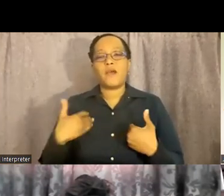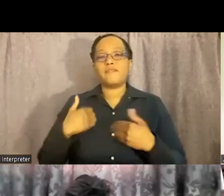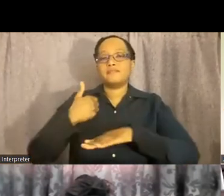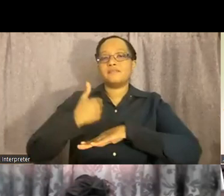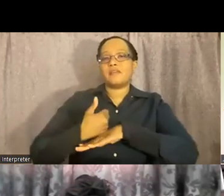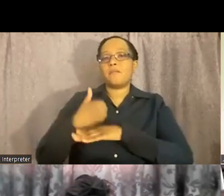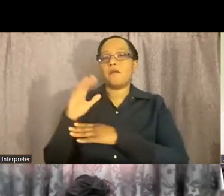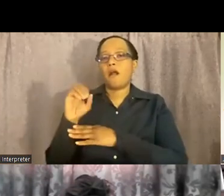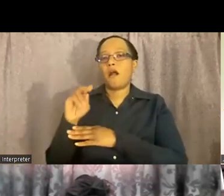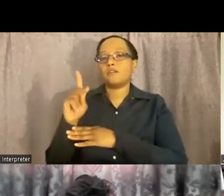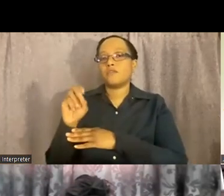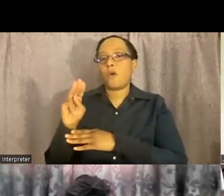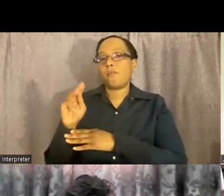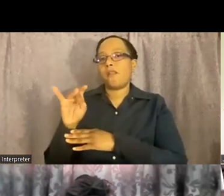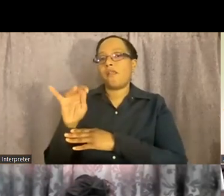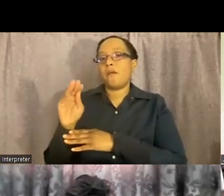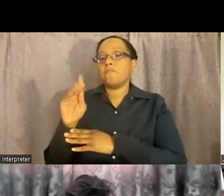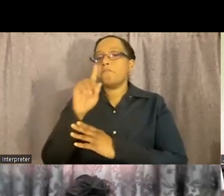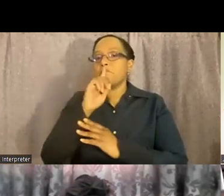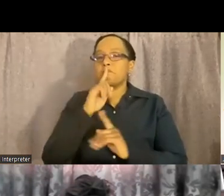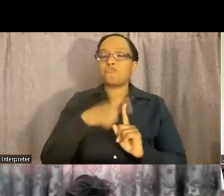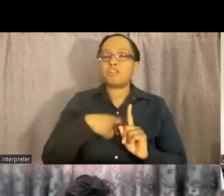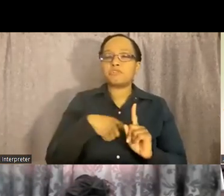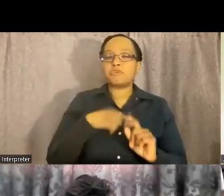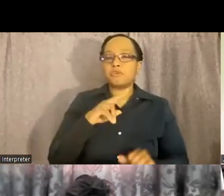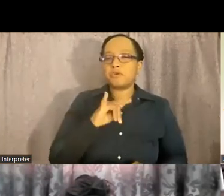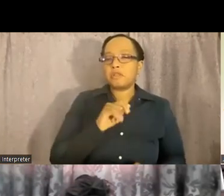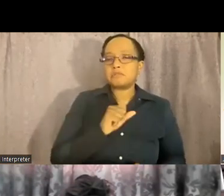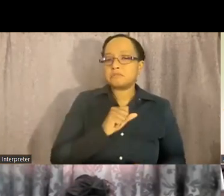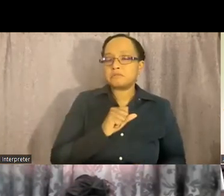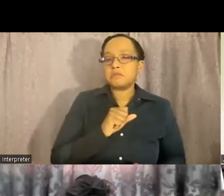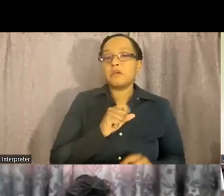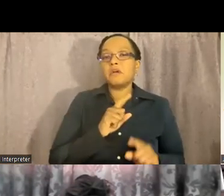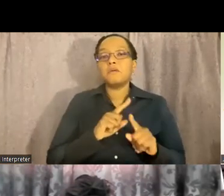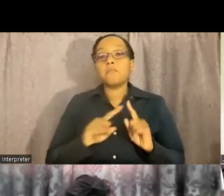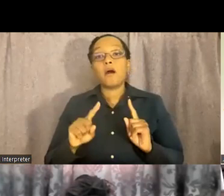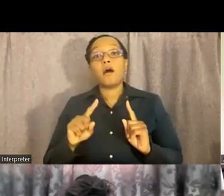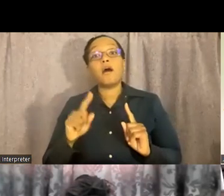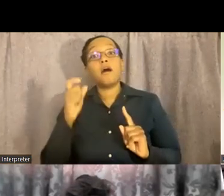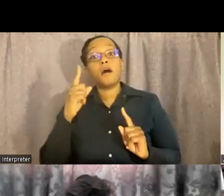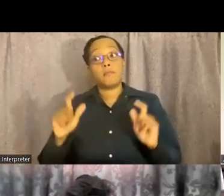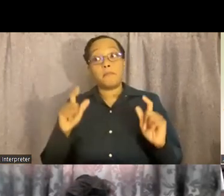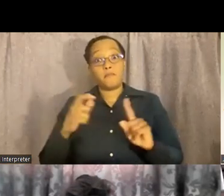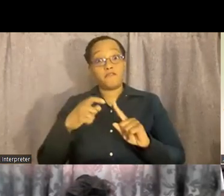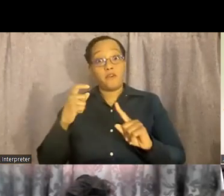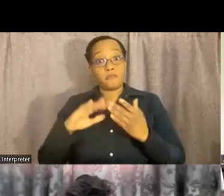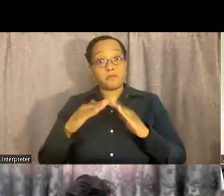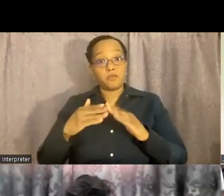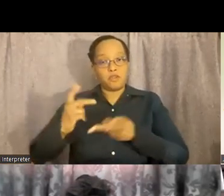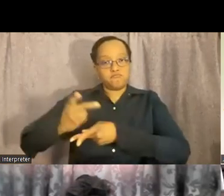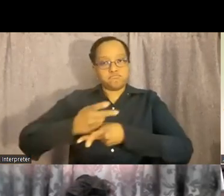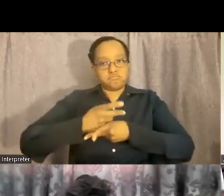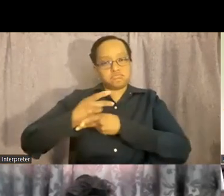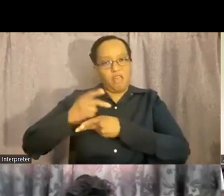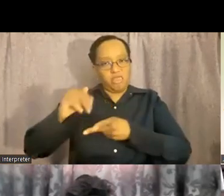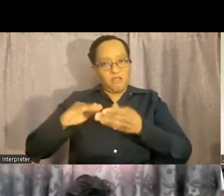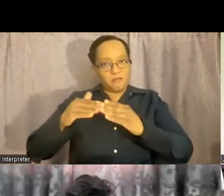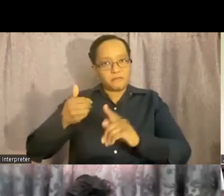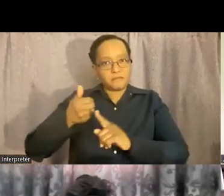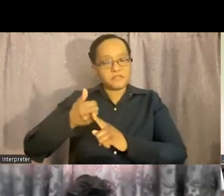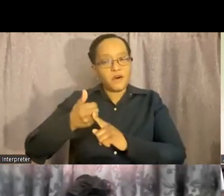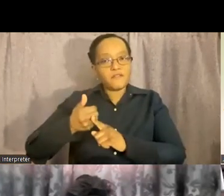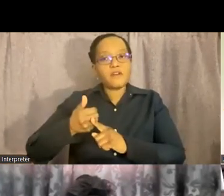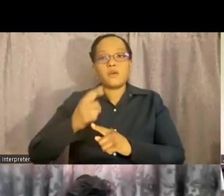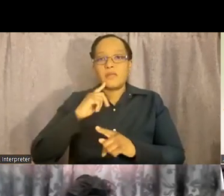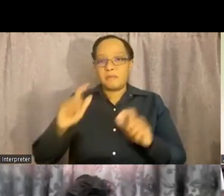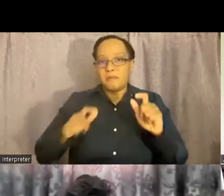Not so much rentals . People who live in the community are very close to each other, share